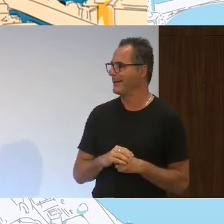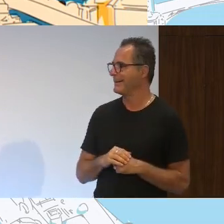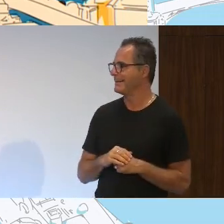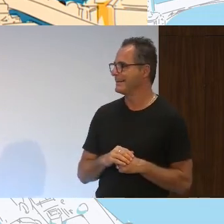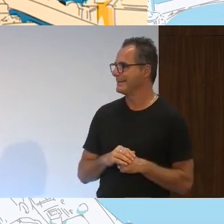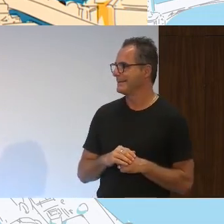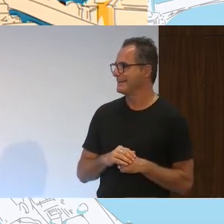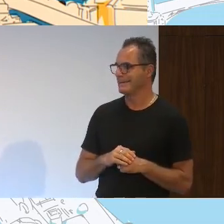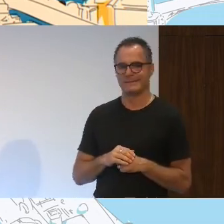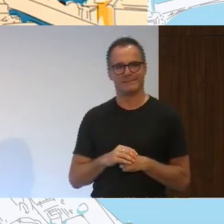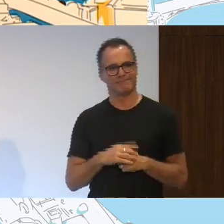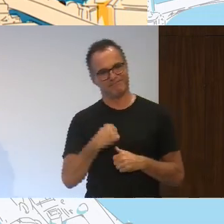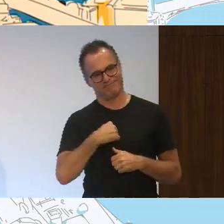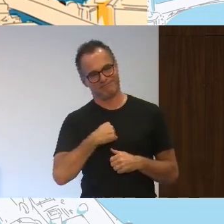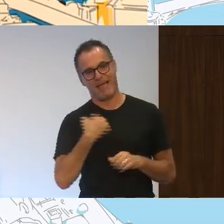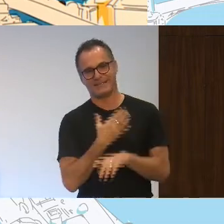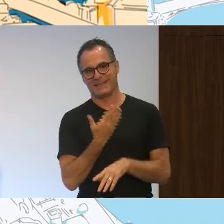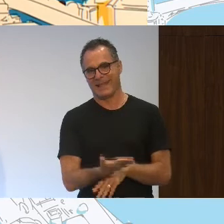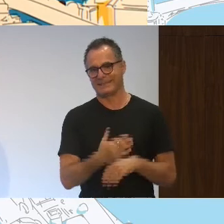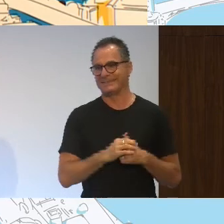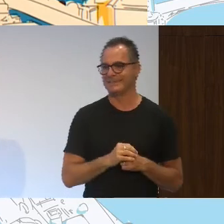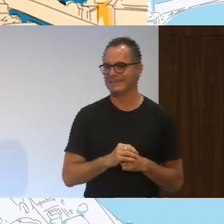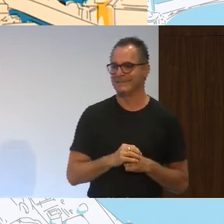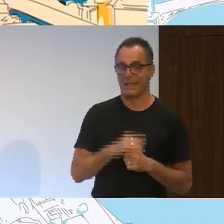Who did that? It was very weird. Very weird.